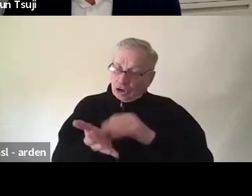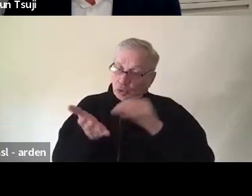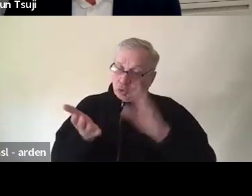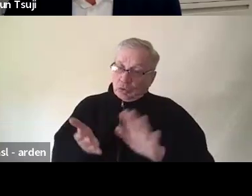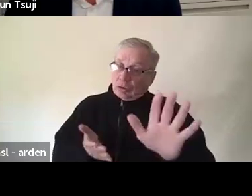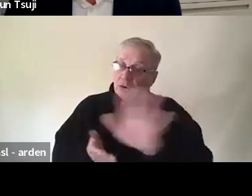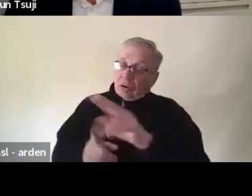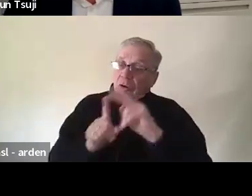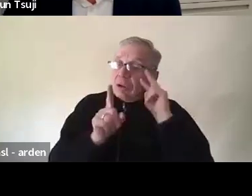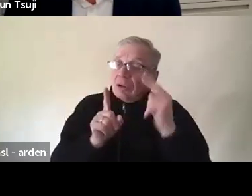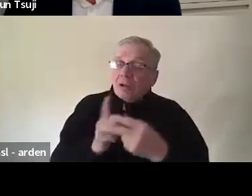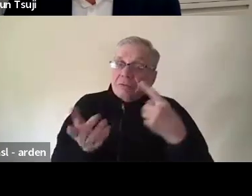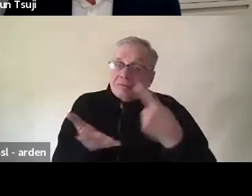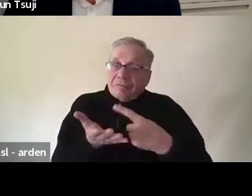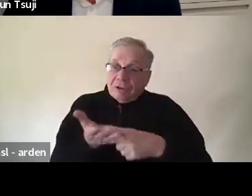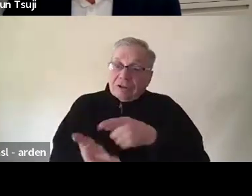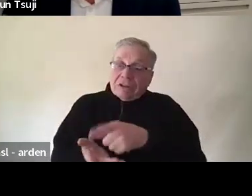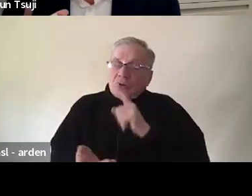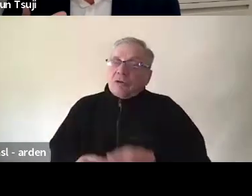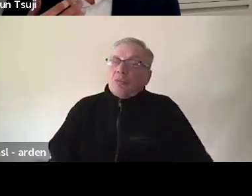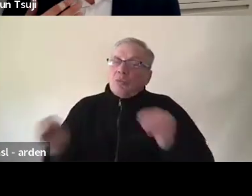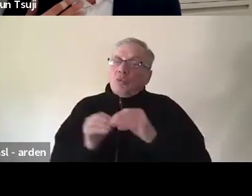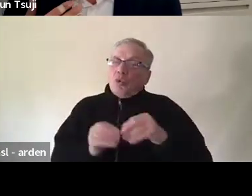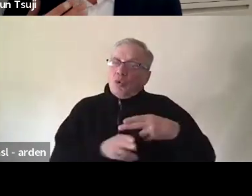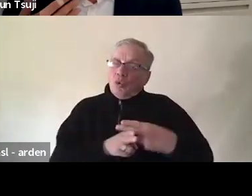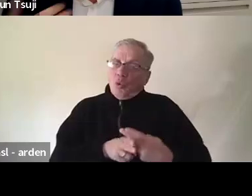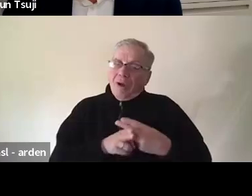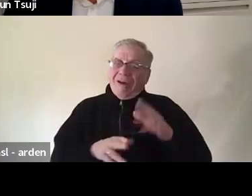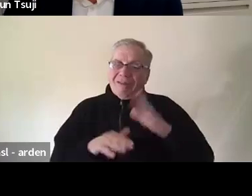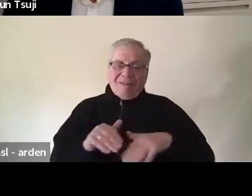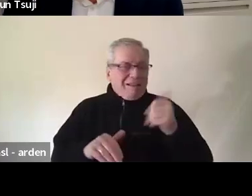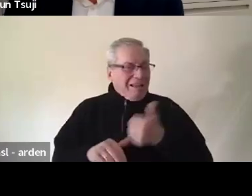sometimes carries more weight than anything I could say about our program.